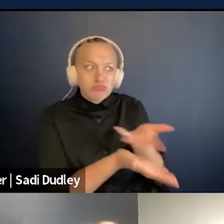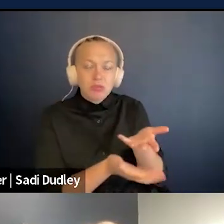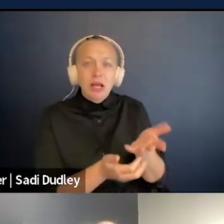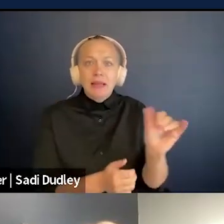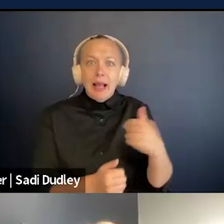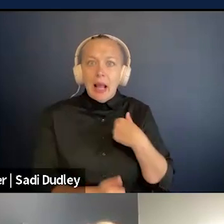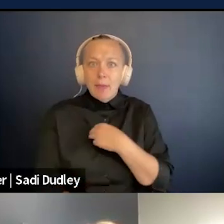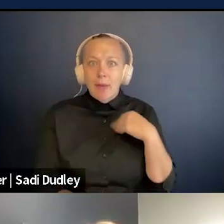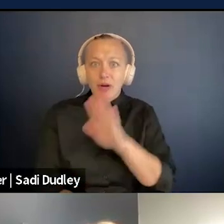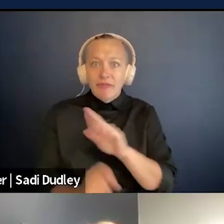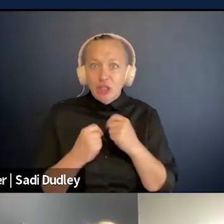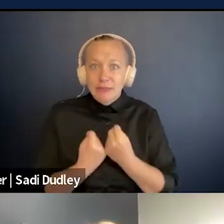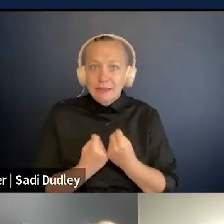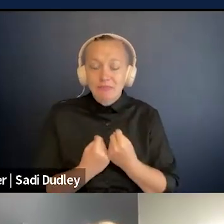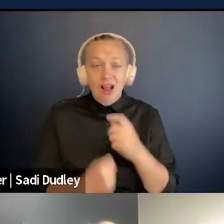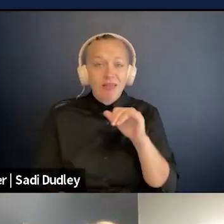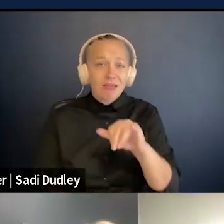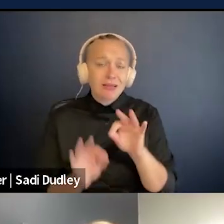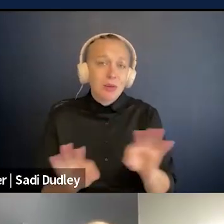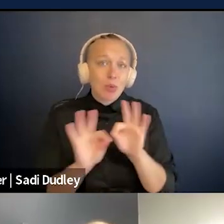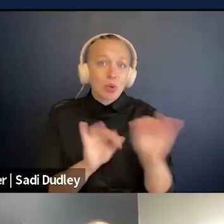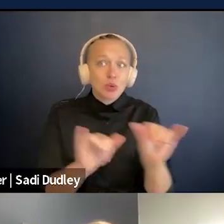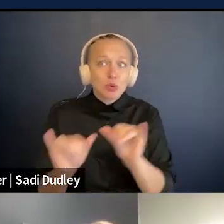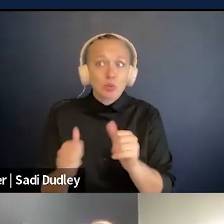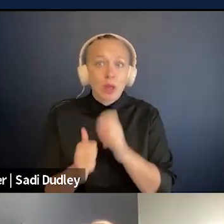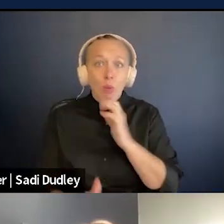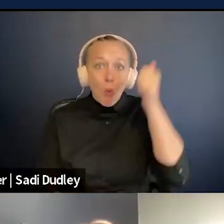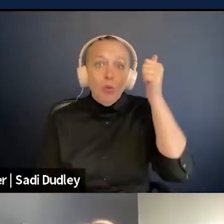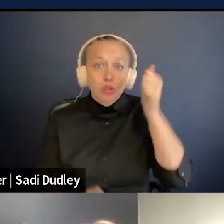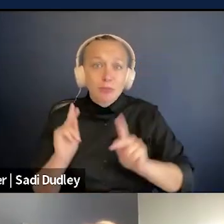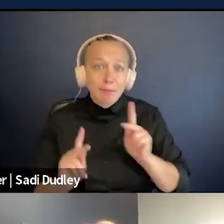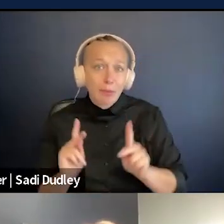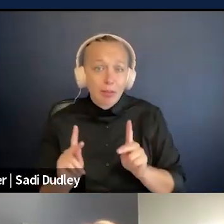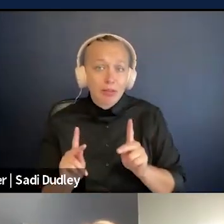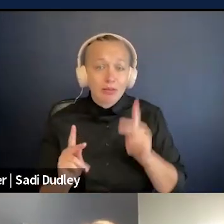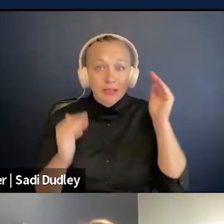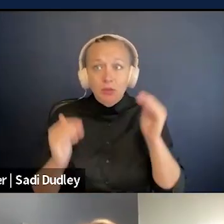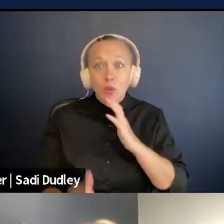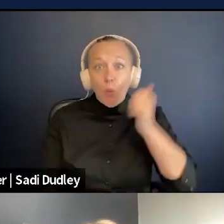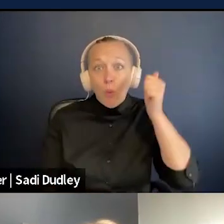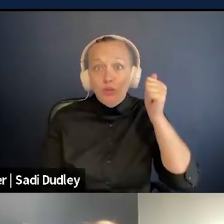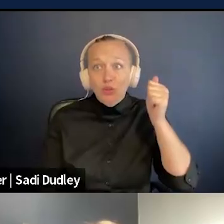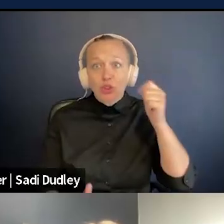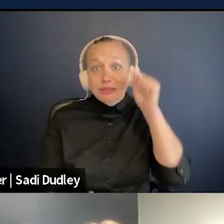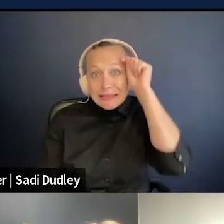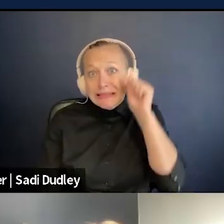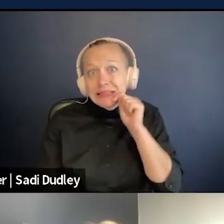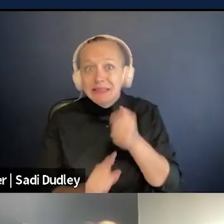Um, and that goes, too, for… older adults or older adolescents who have disabilities but can self-advocate.